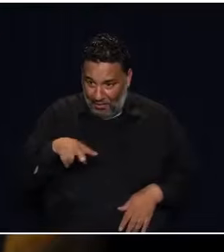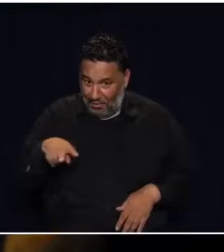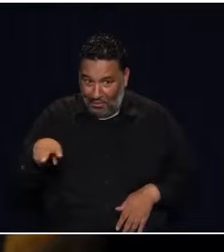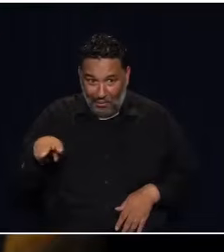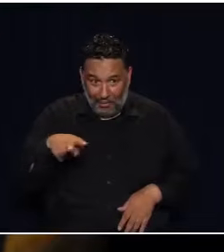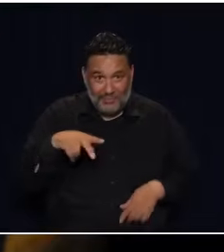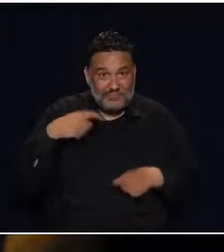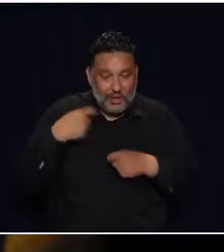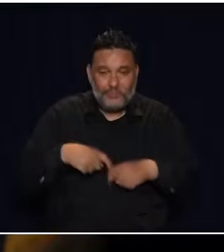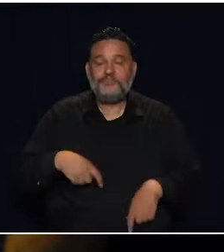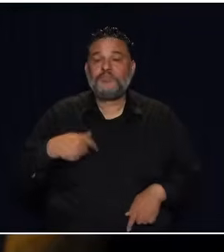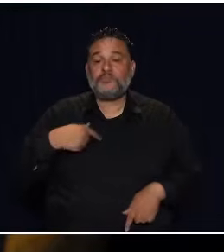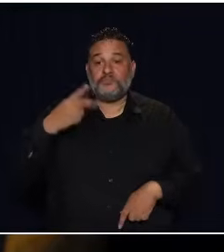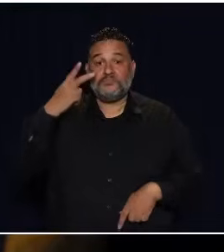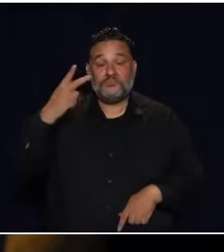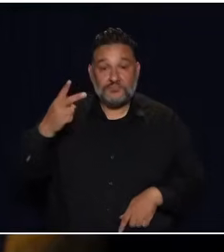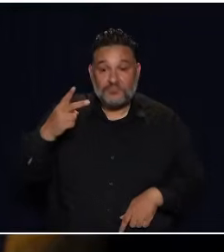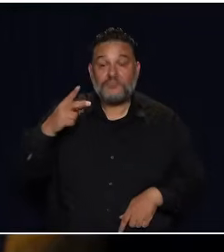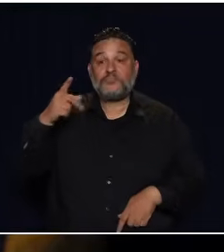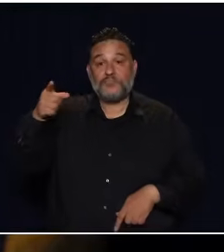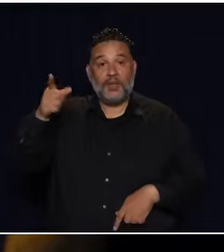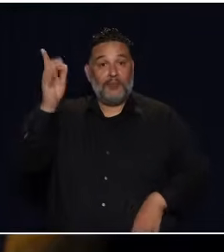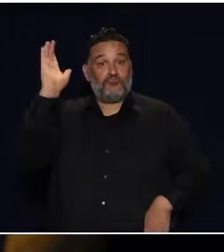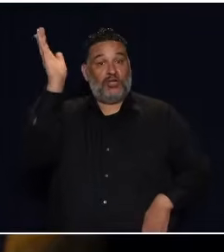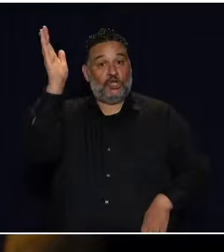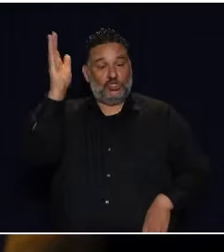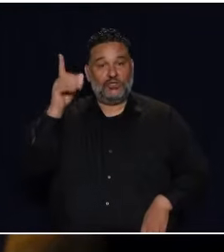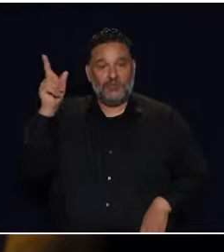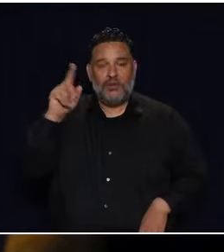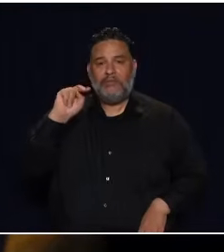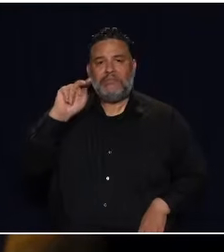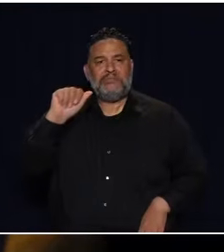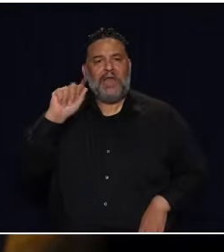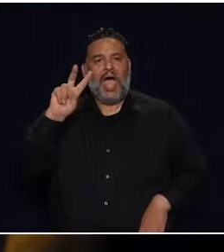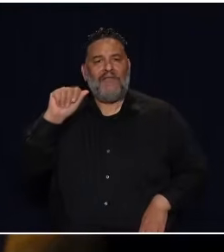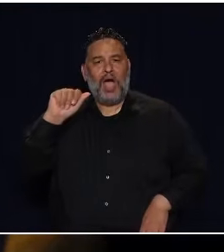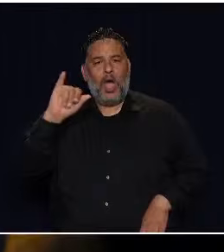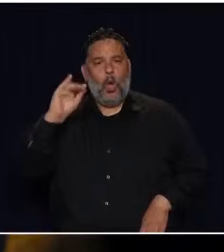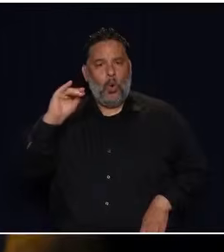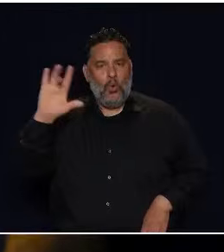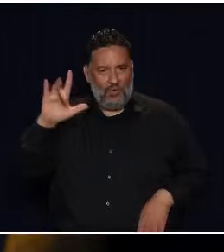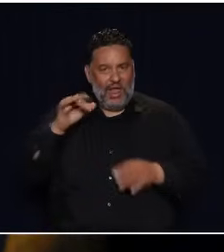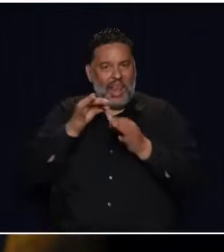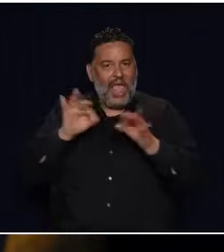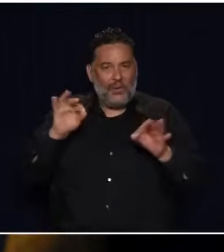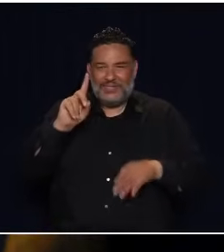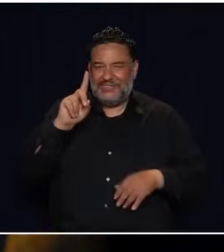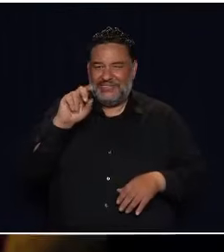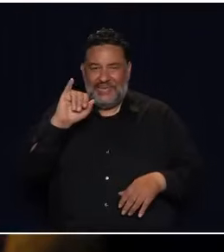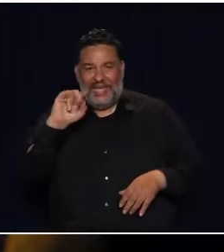5-YEAR-OLDS WRITING FULL SENTENCES IN SPANISH.